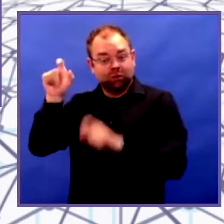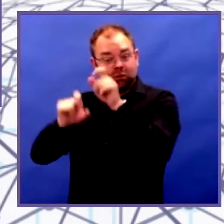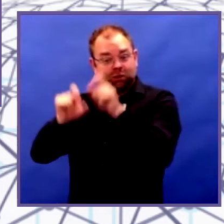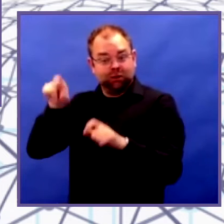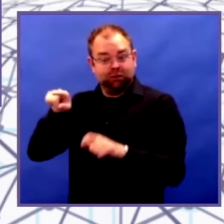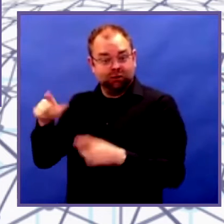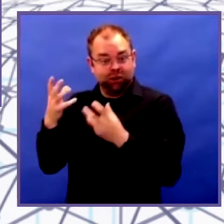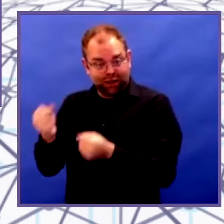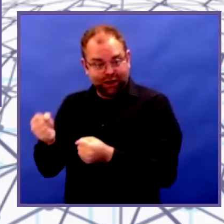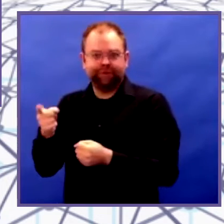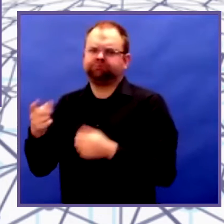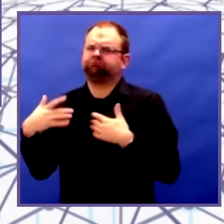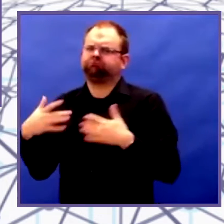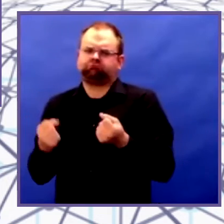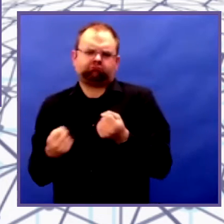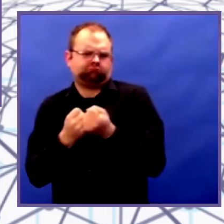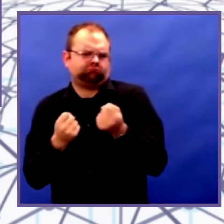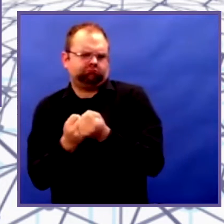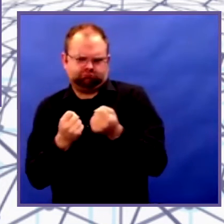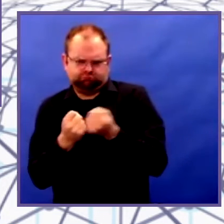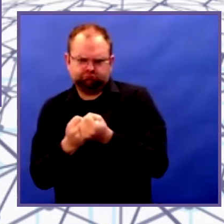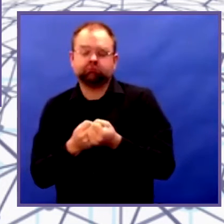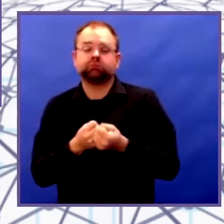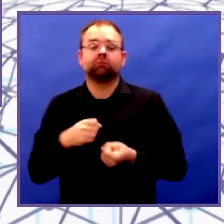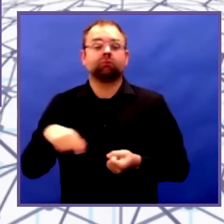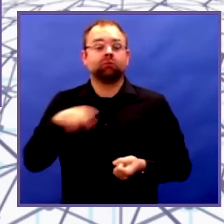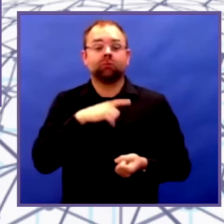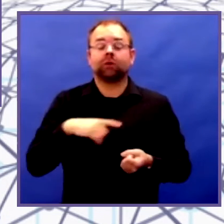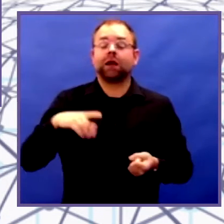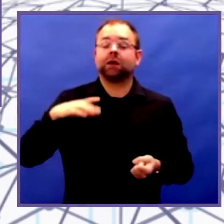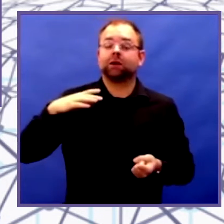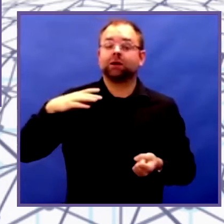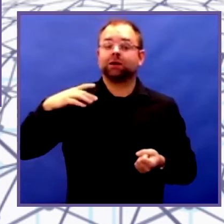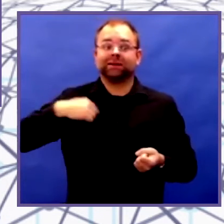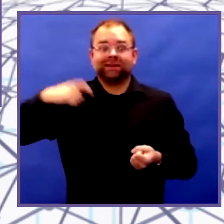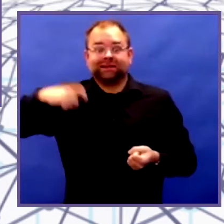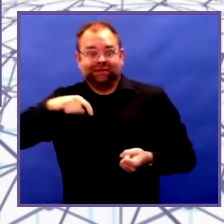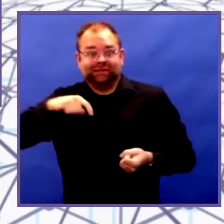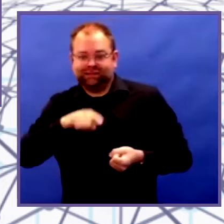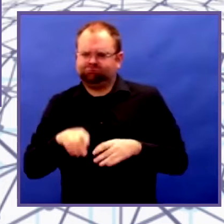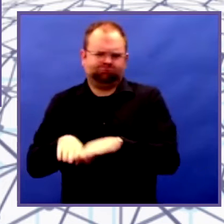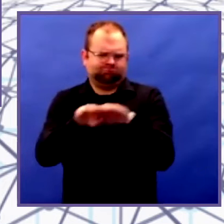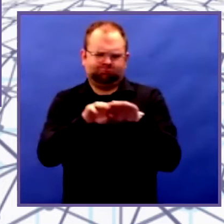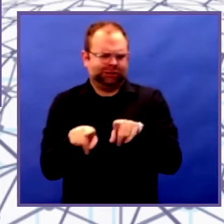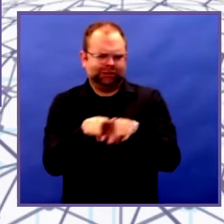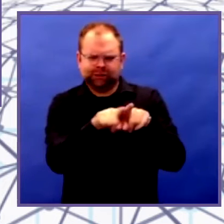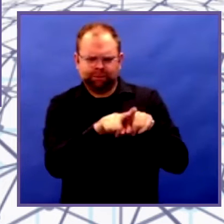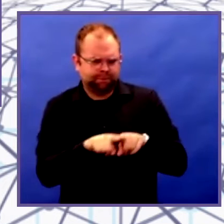Specialist equipment and the support of personnel with particular expertise more often.